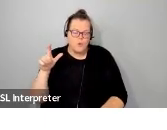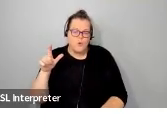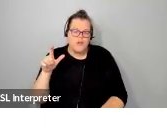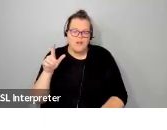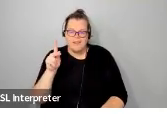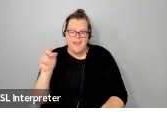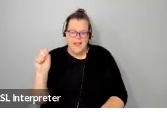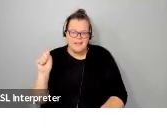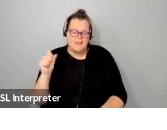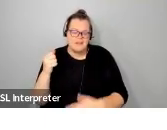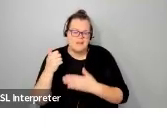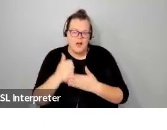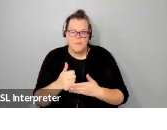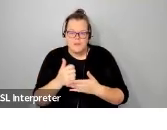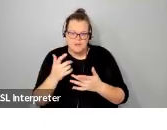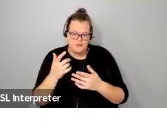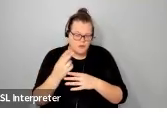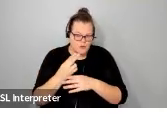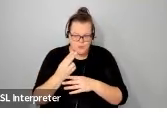you know, a reduction in the IDD waiver waiting list.